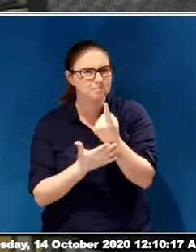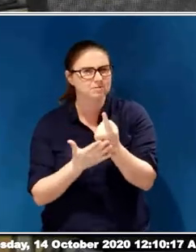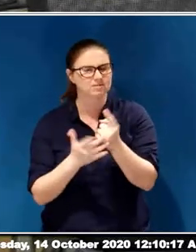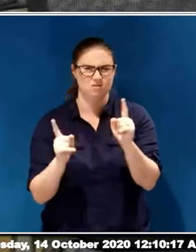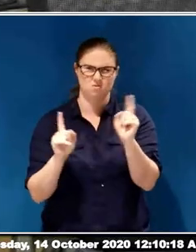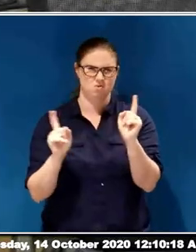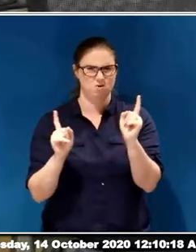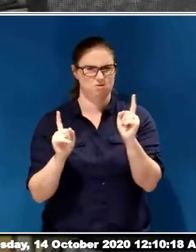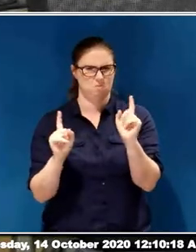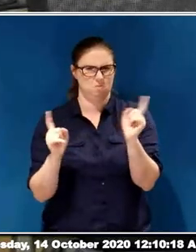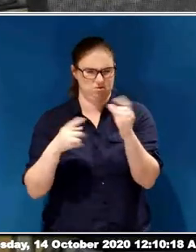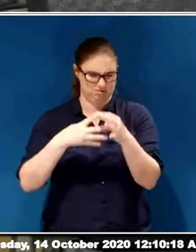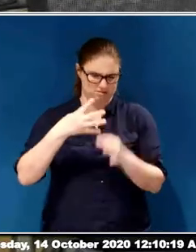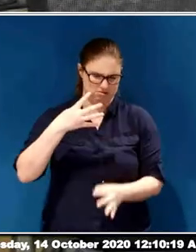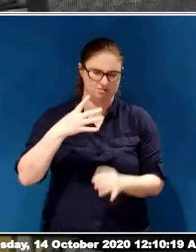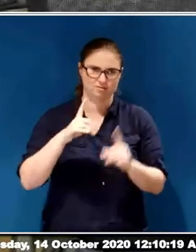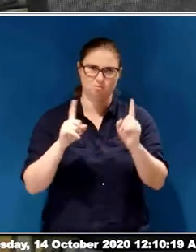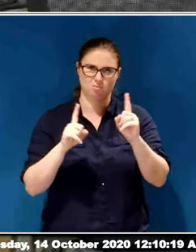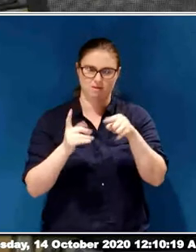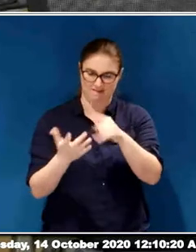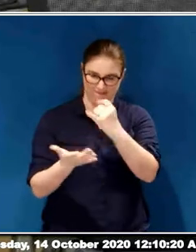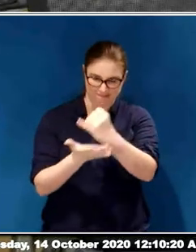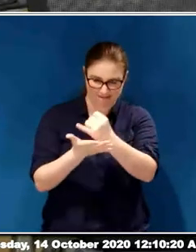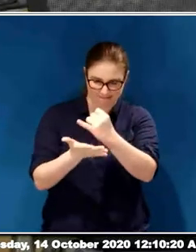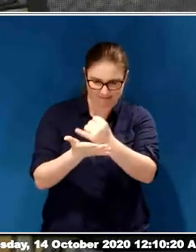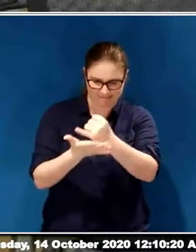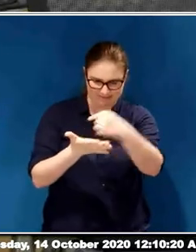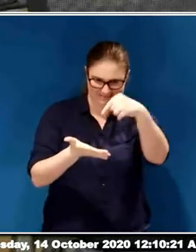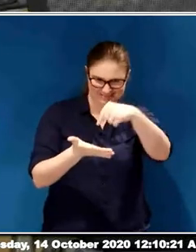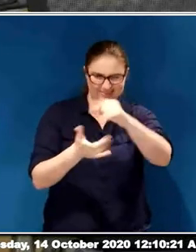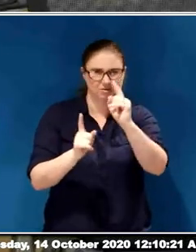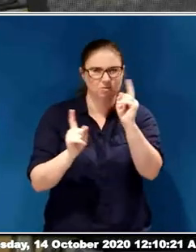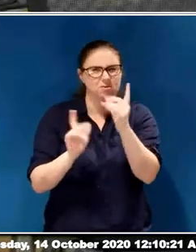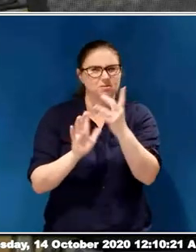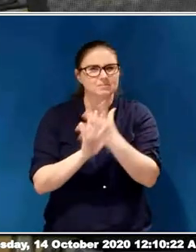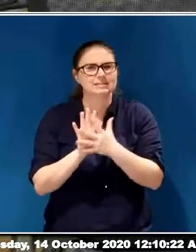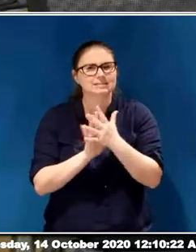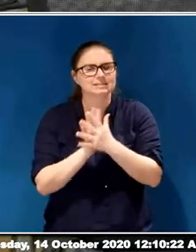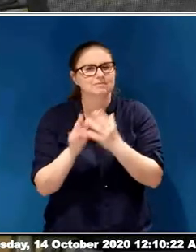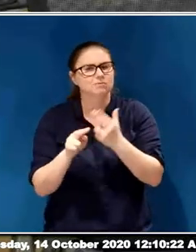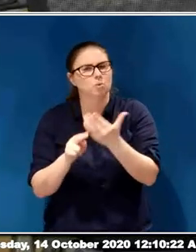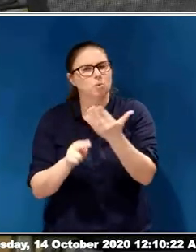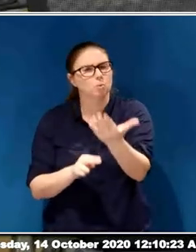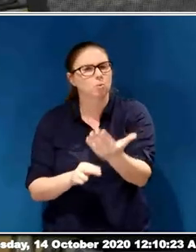DR de BRUIN: Educational failure indicates to me that children aren't